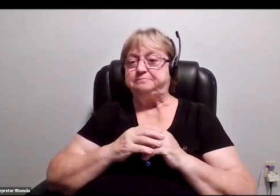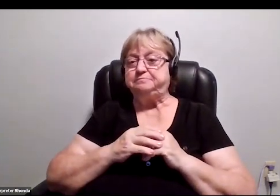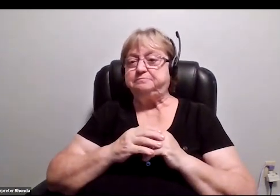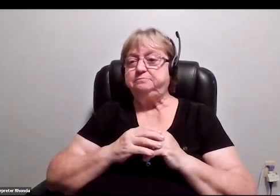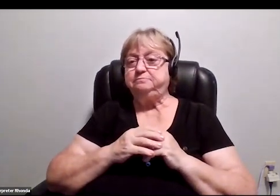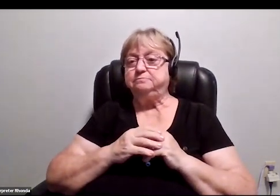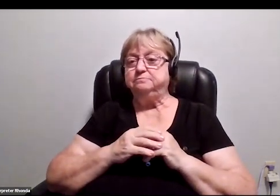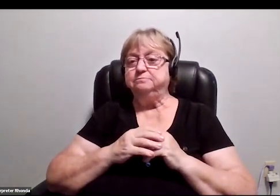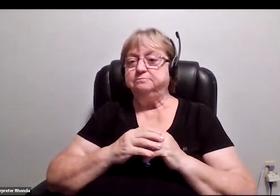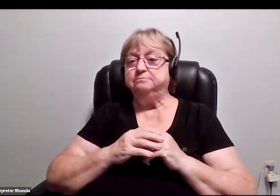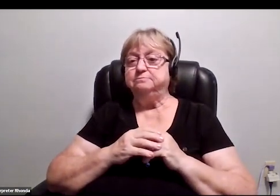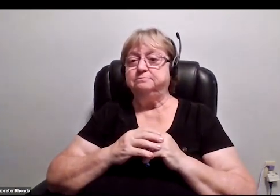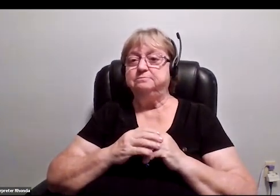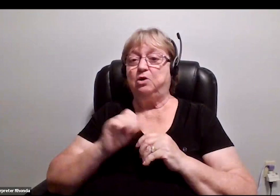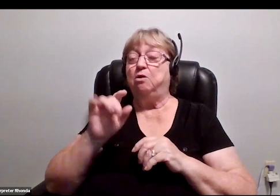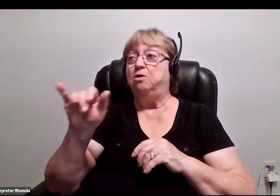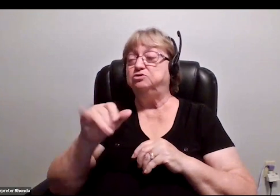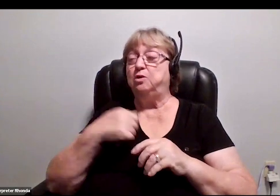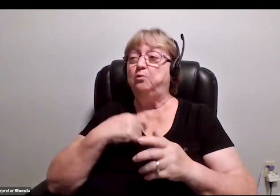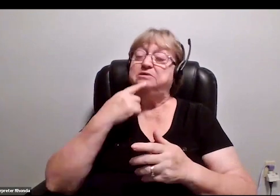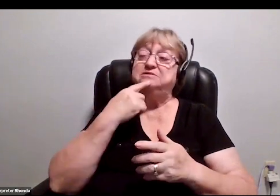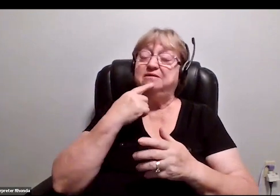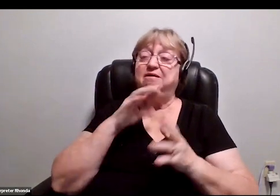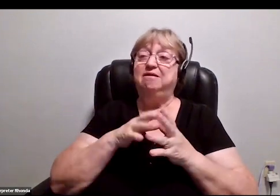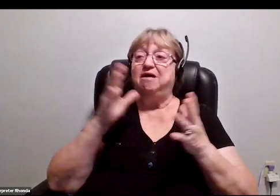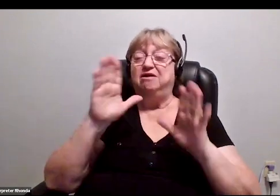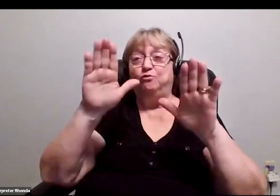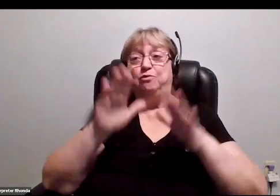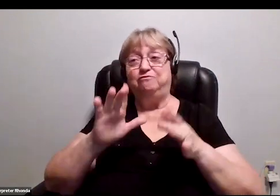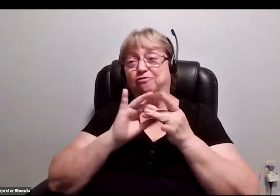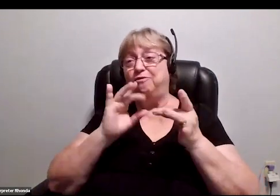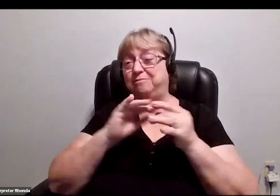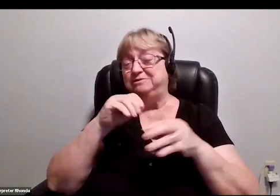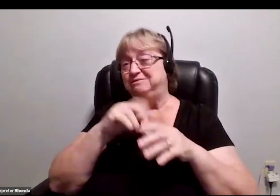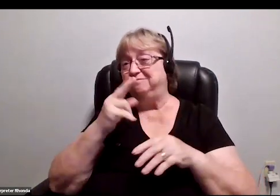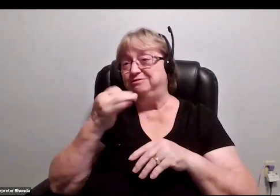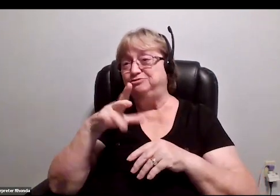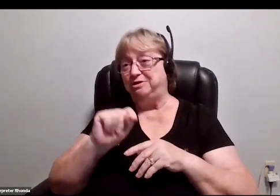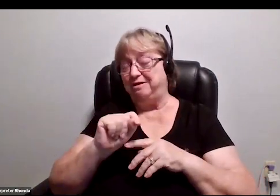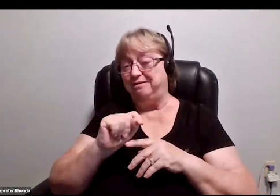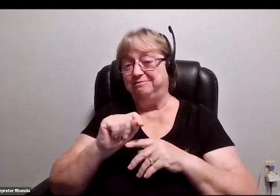Awesome. I also just want to mention a lot of great comments here in the chat of Lizette saying